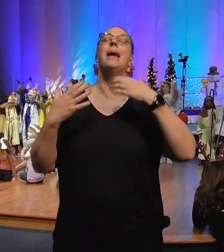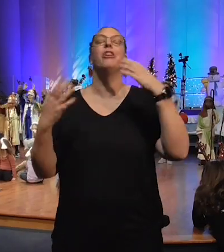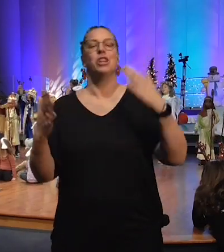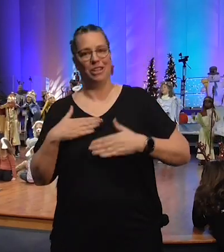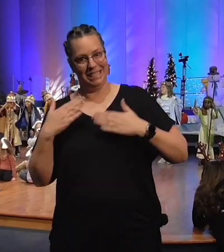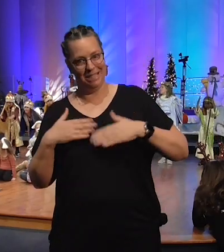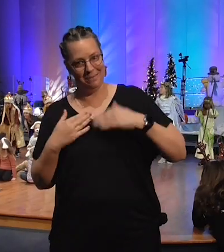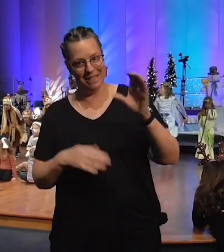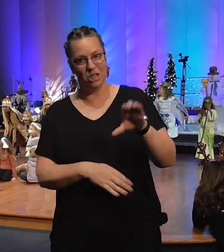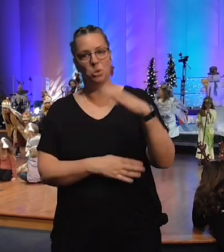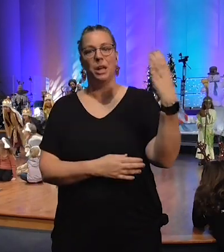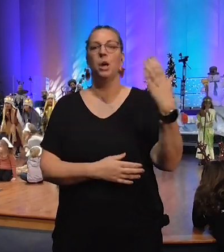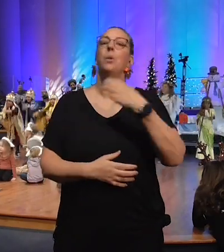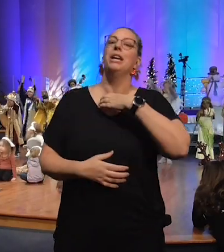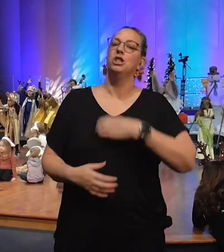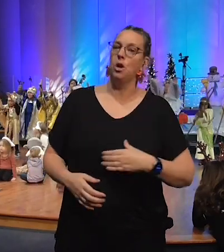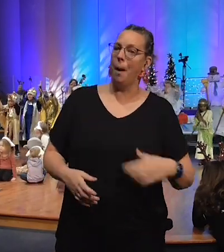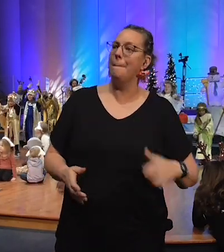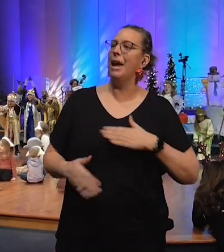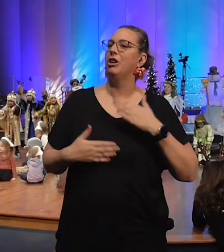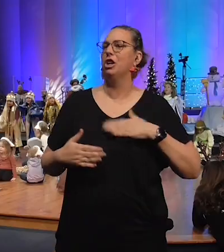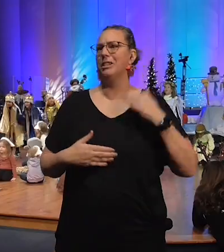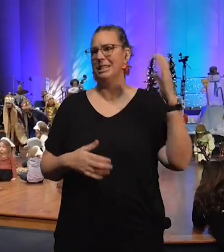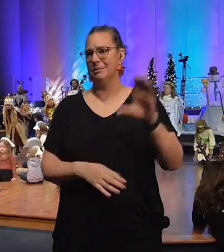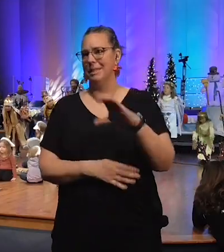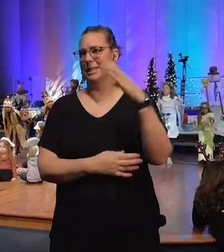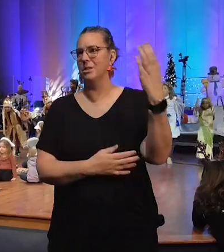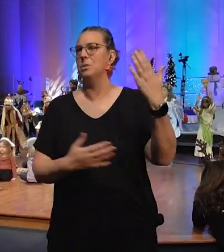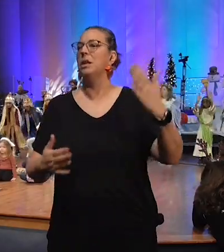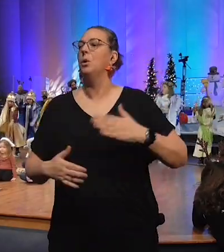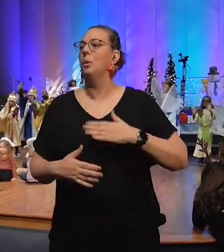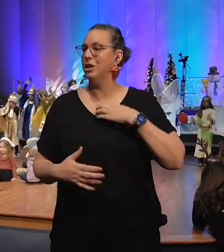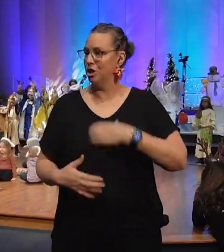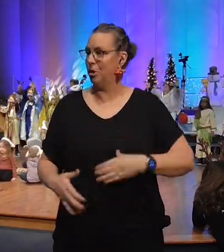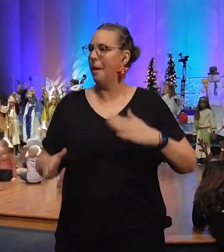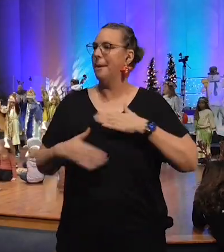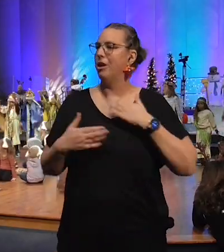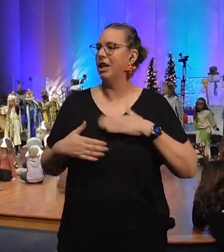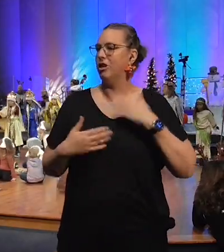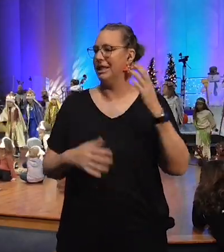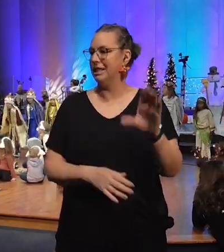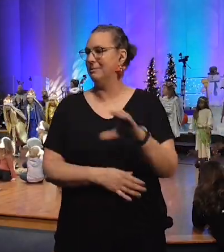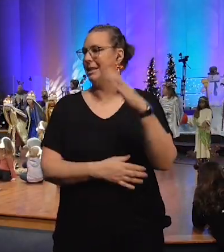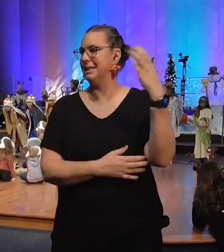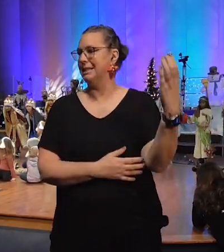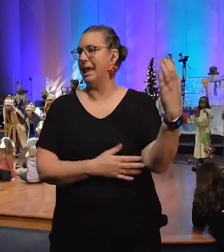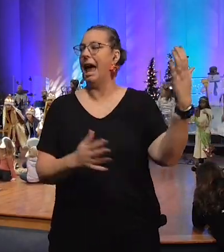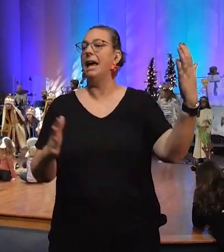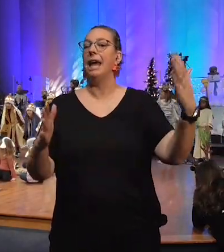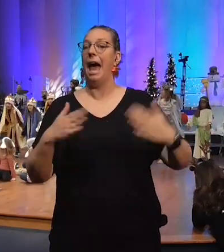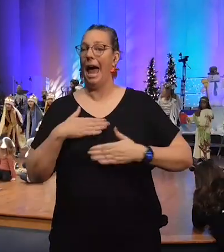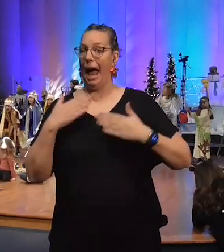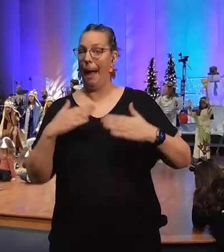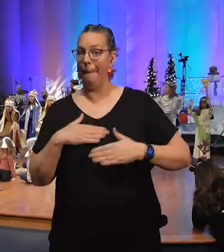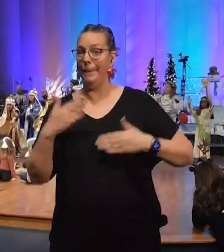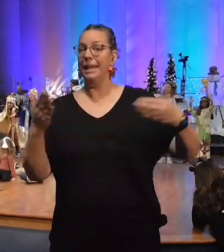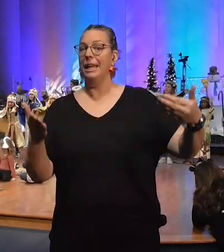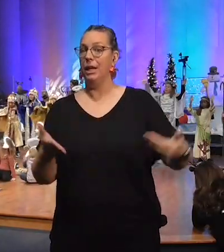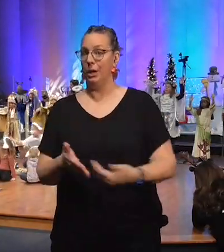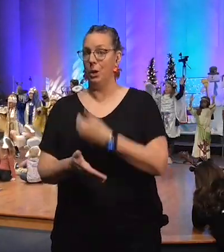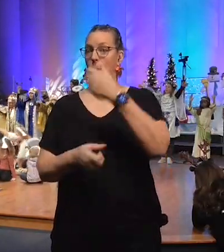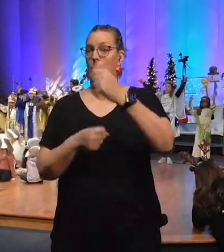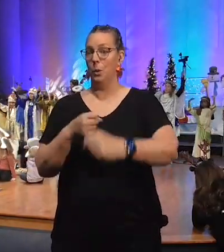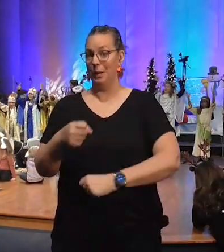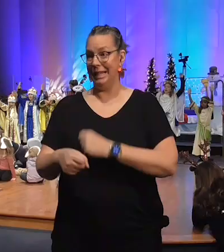New Year we wish you a Merry Christmas we wish you a Merry Christmas we wish you a